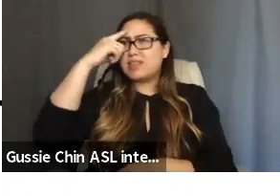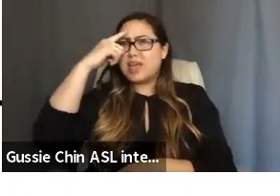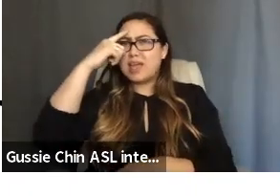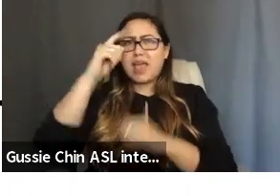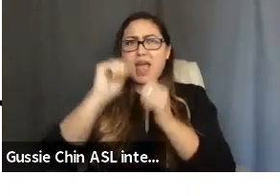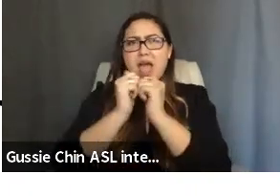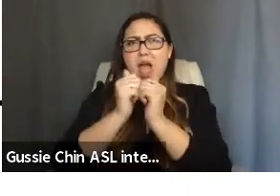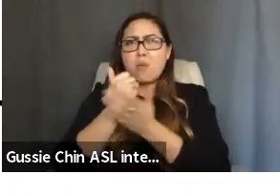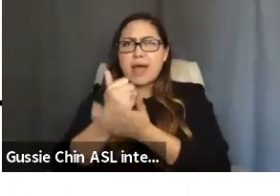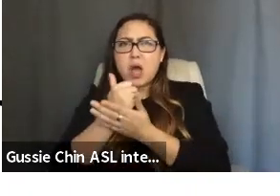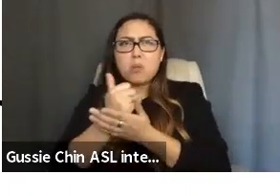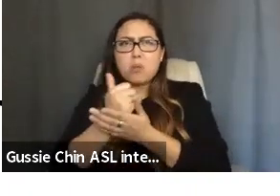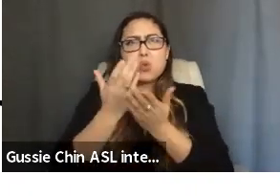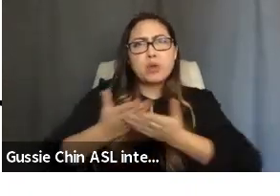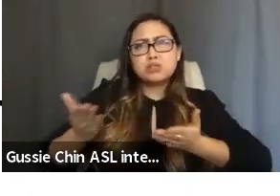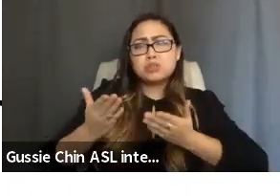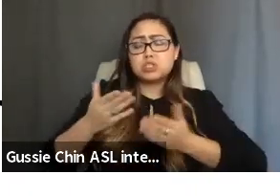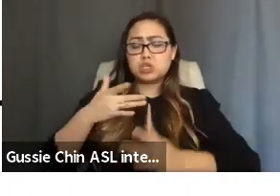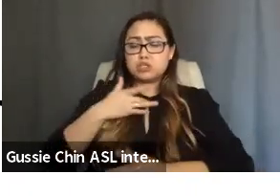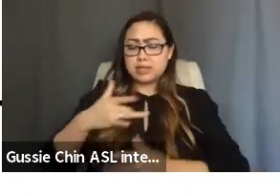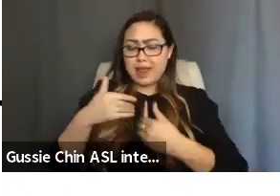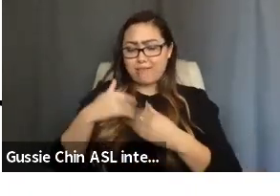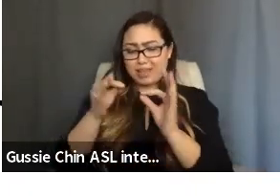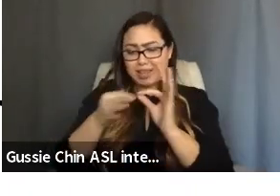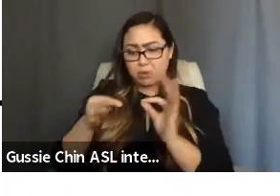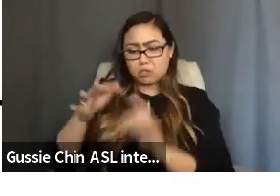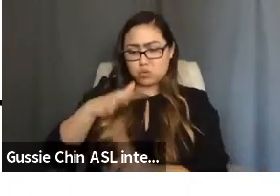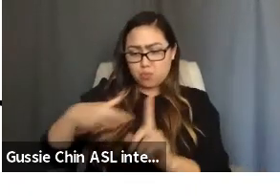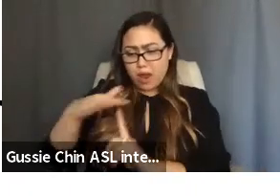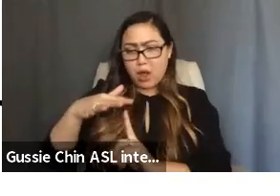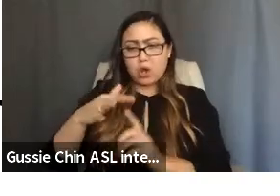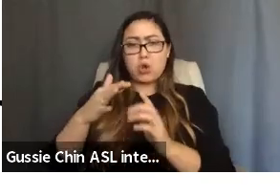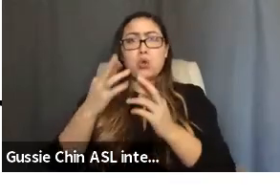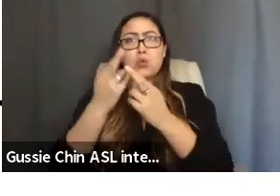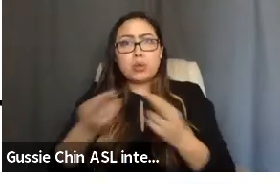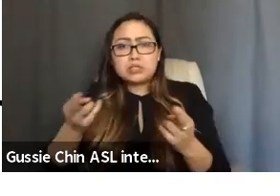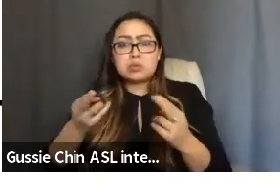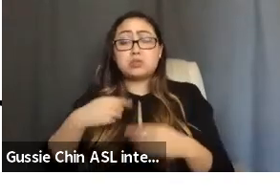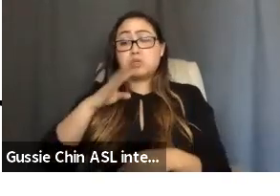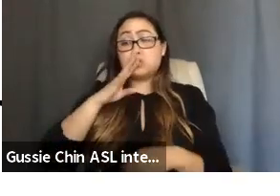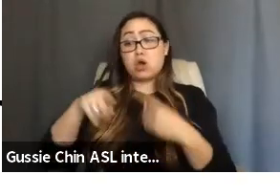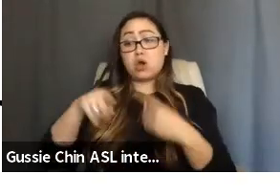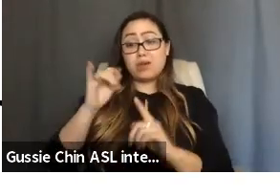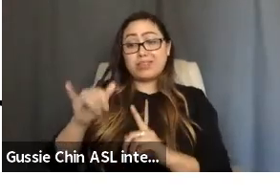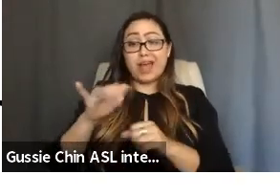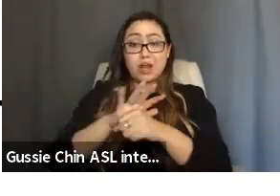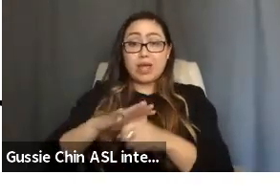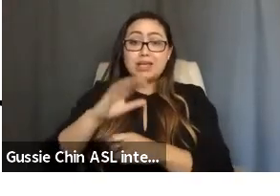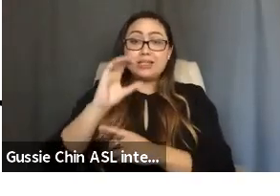language focused around resources. So when we talk about those areas, the C MIST areas,